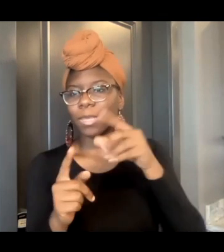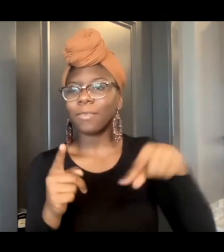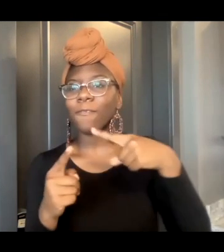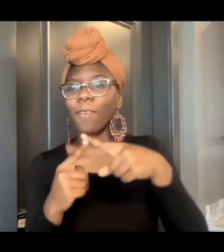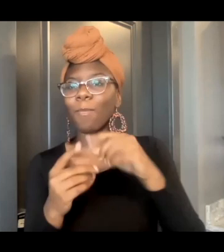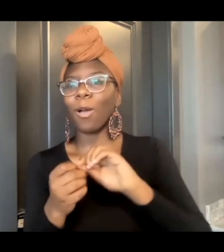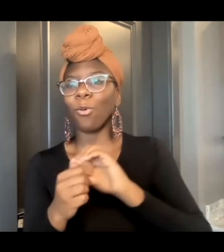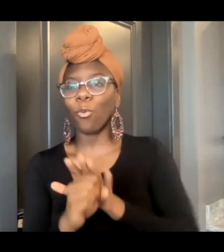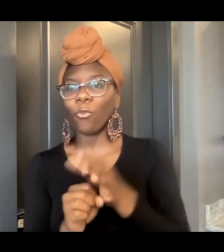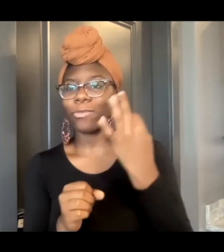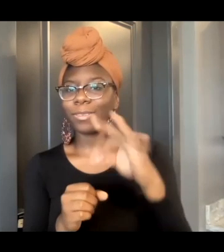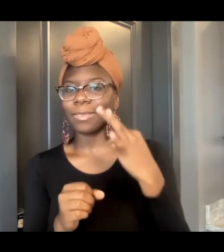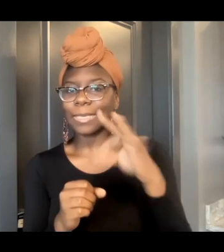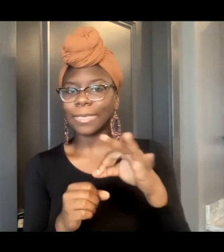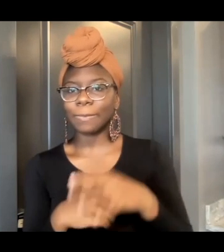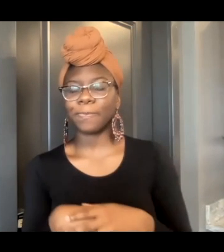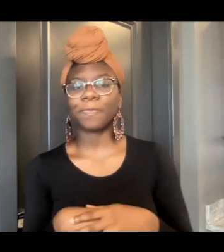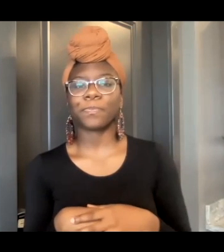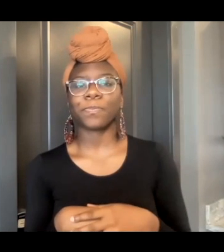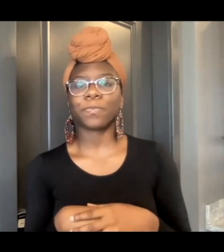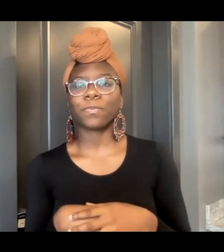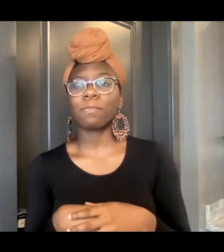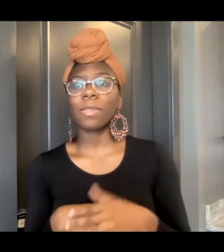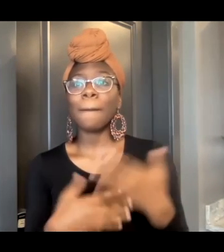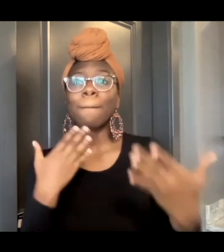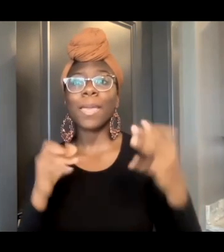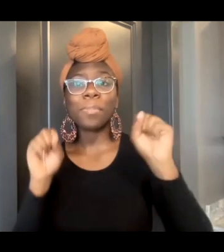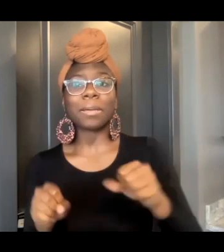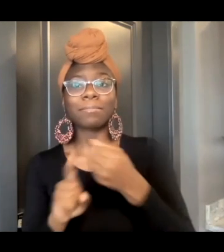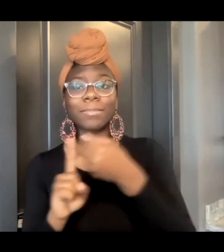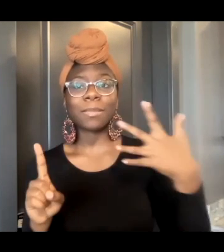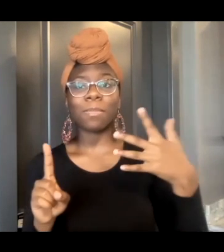from a student's perspective about COVID-19.